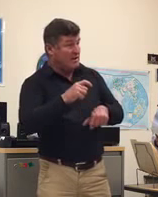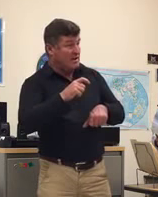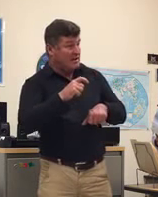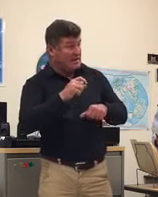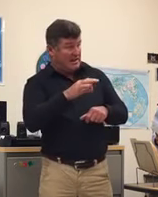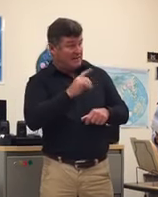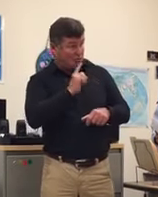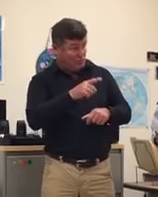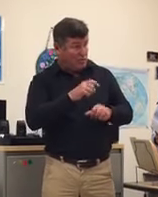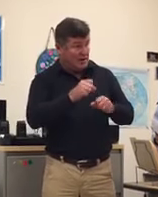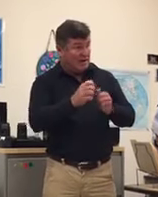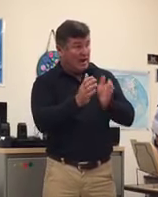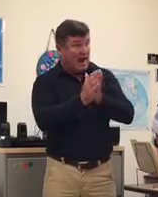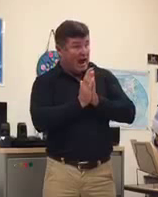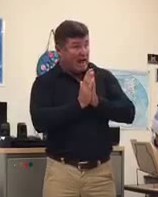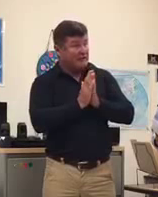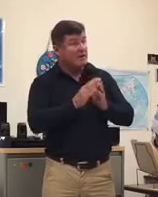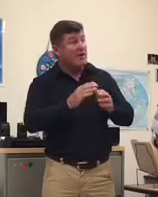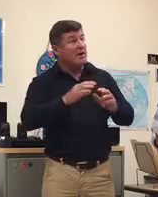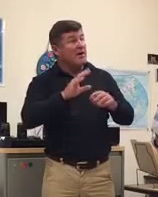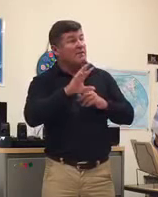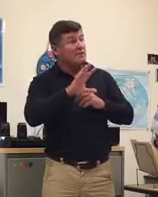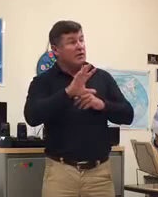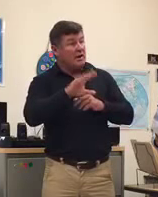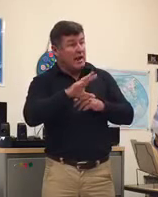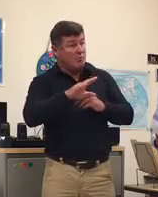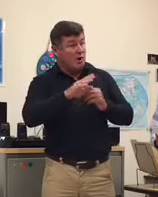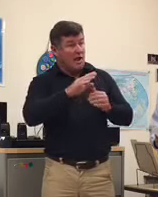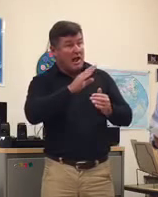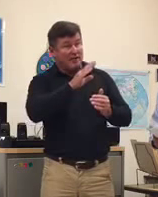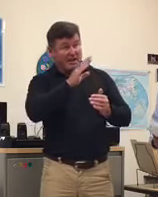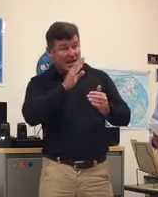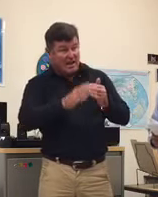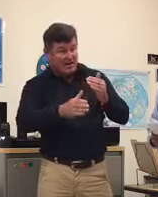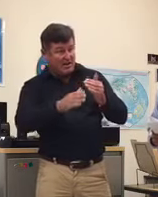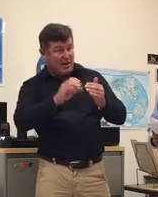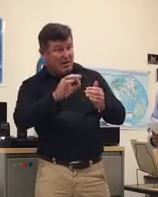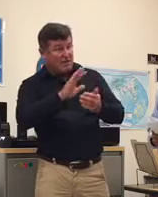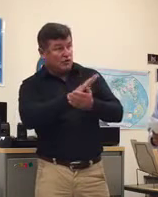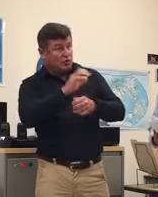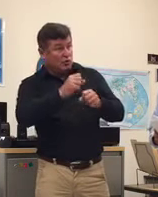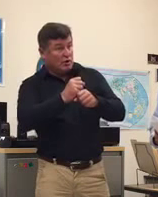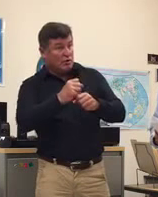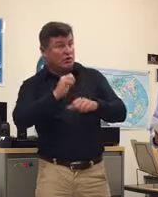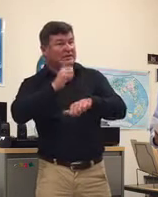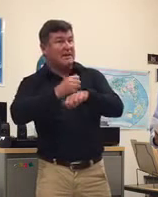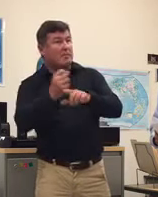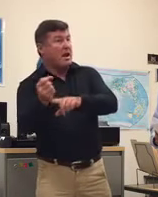And if so, if the 45 day limit is correct, can I request the cameras at the end of the school year for the following year?